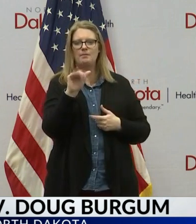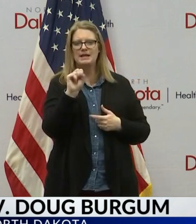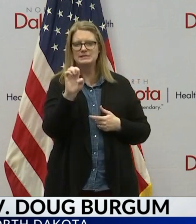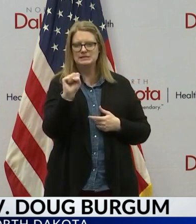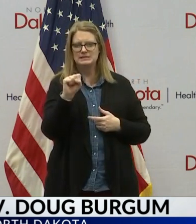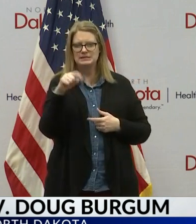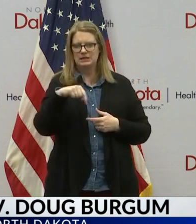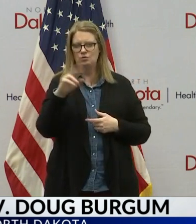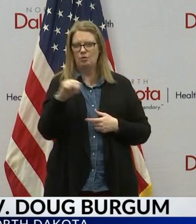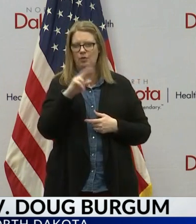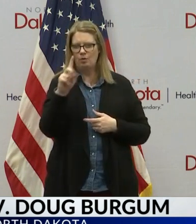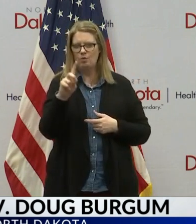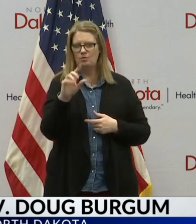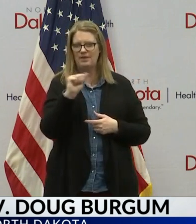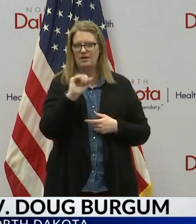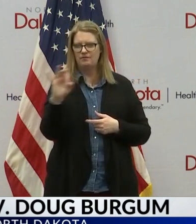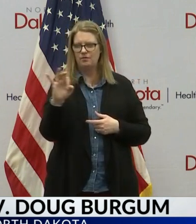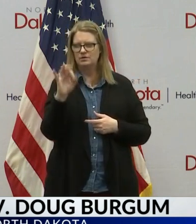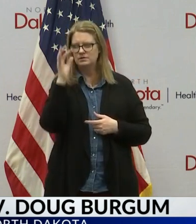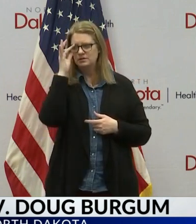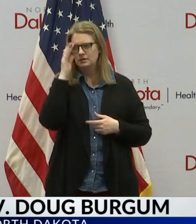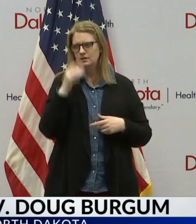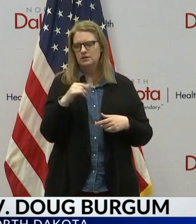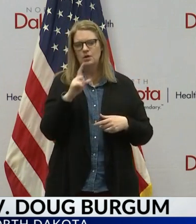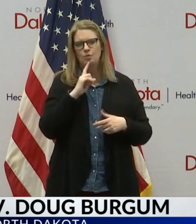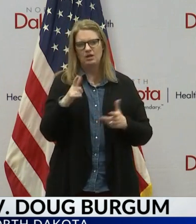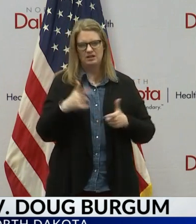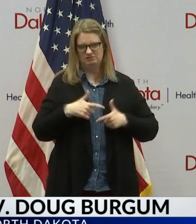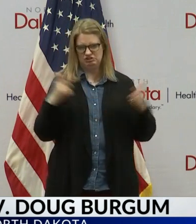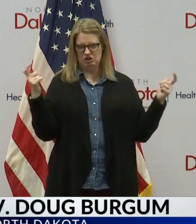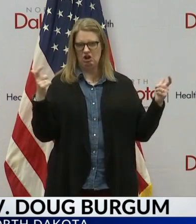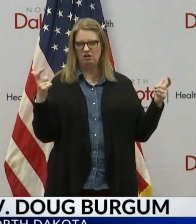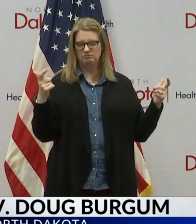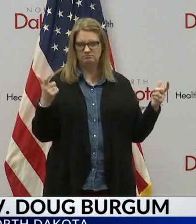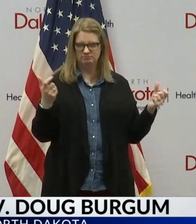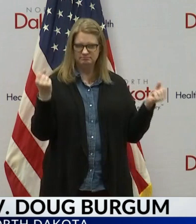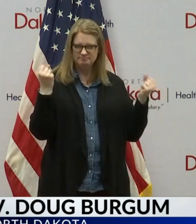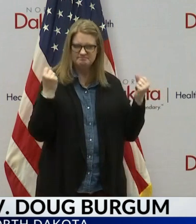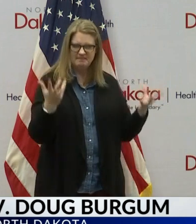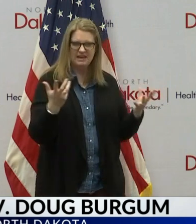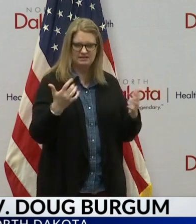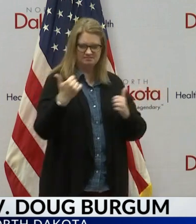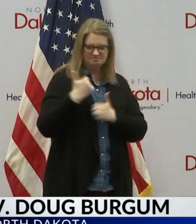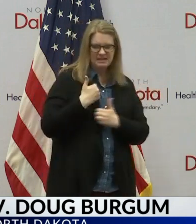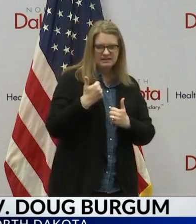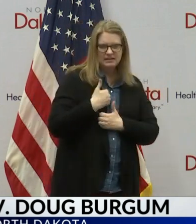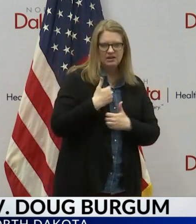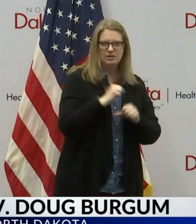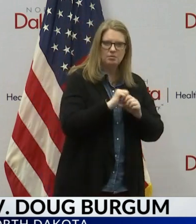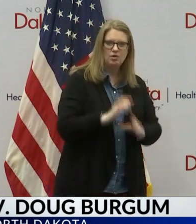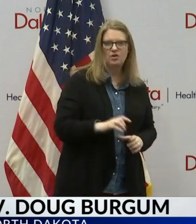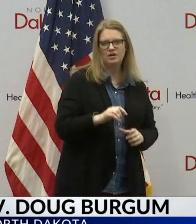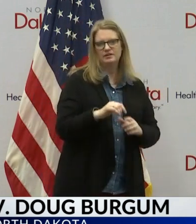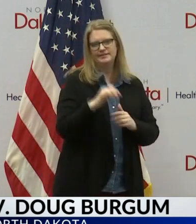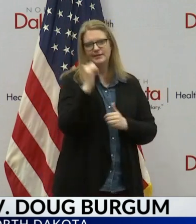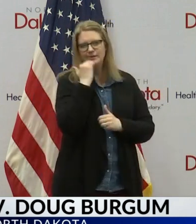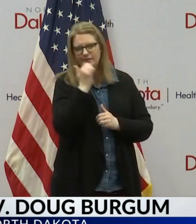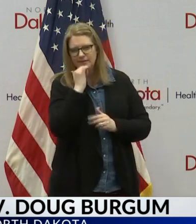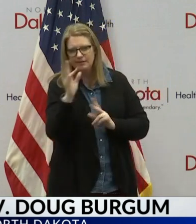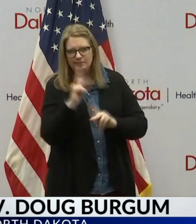ACROSS THE GLOBE, BUT WE ALSO HERE ARE FORTUNATE TO HAVE TWO STRATEGIC AIR BASES IN NORTH